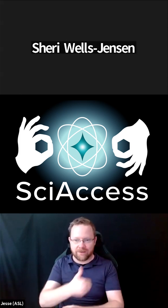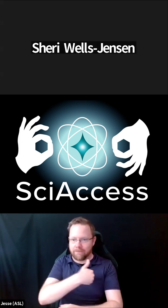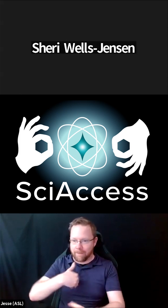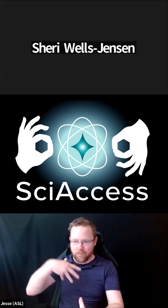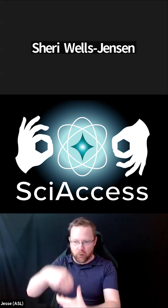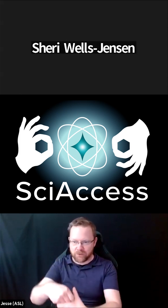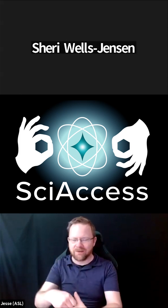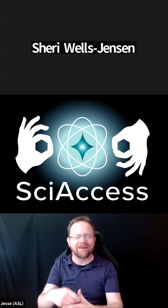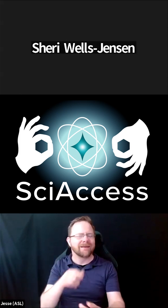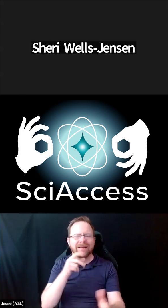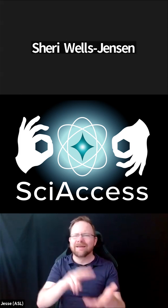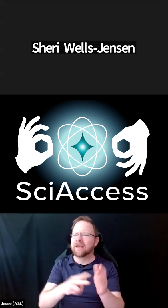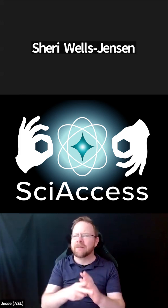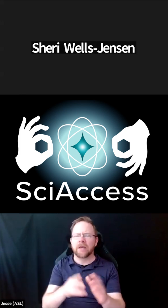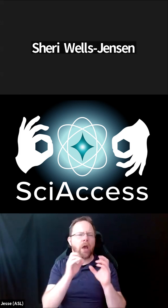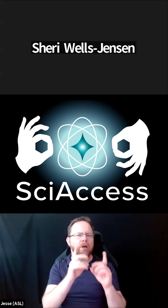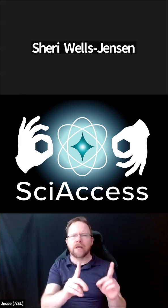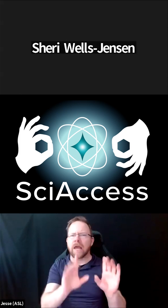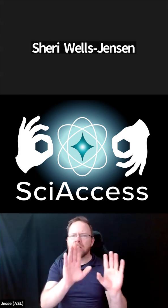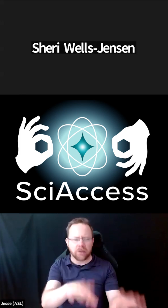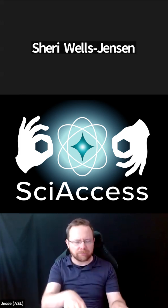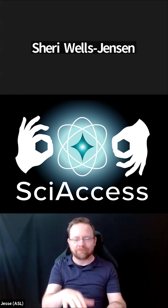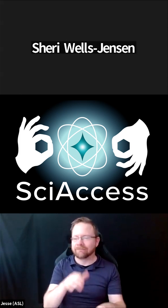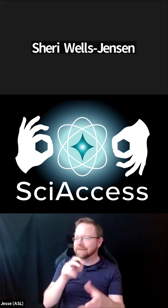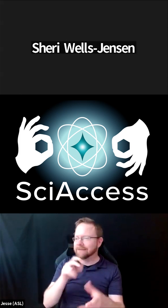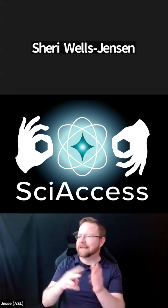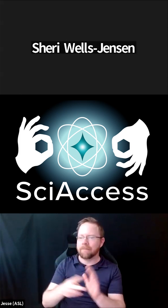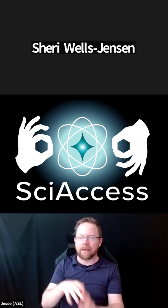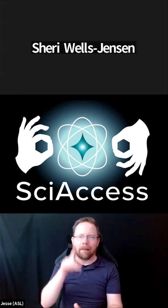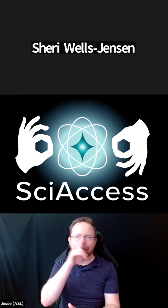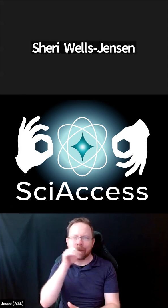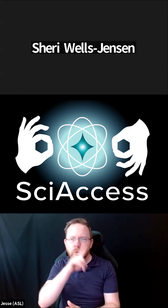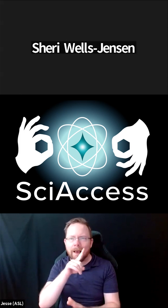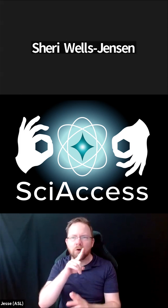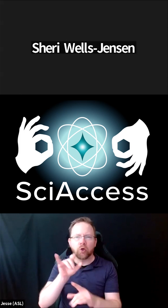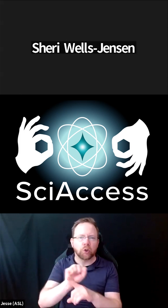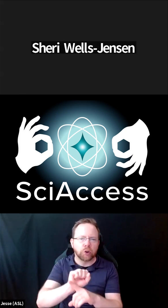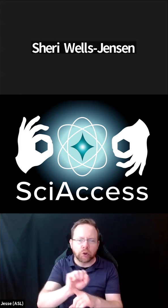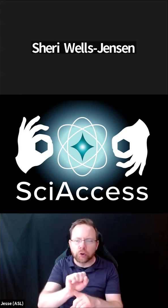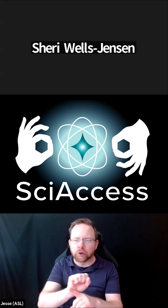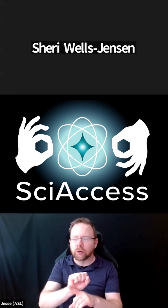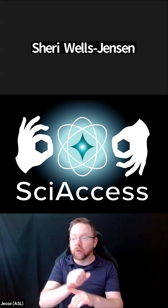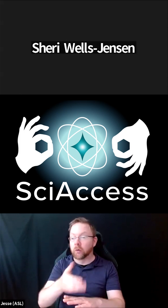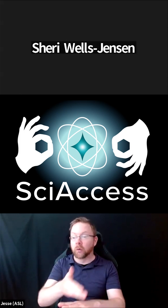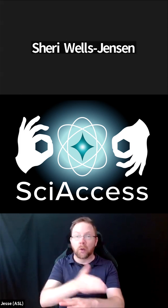improve people's confidence or anything like that, all of that is good.